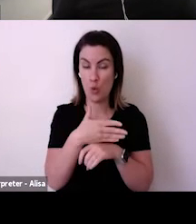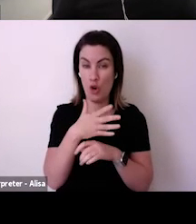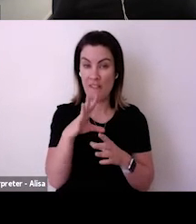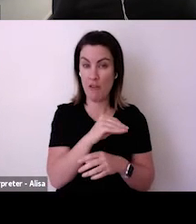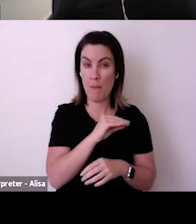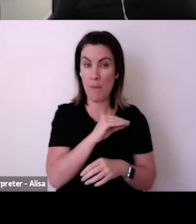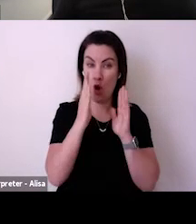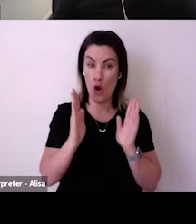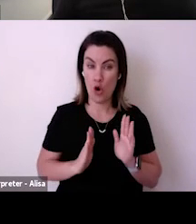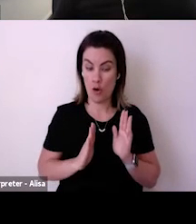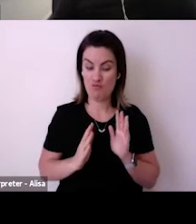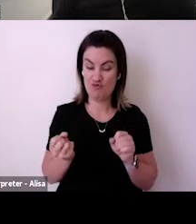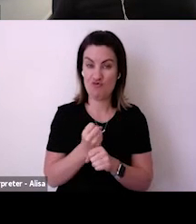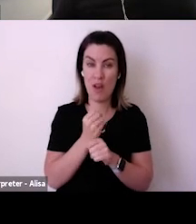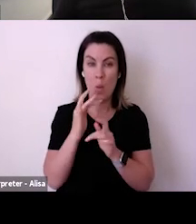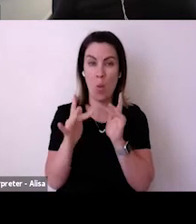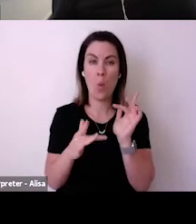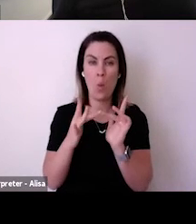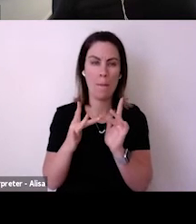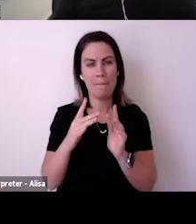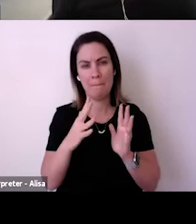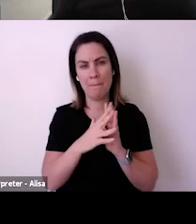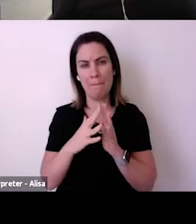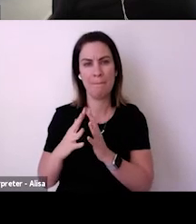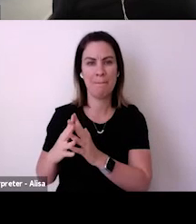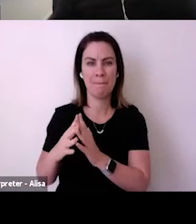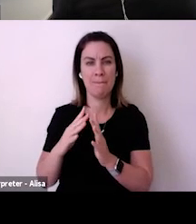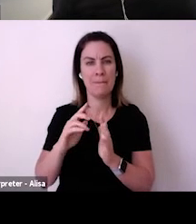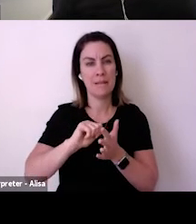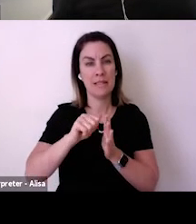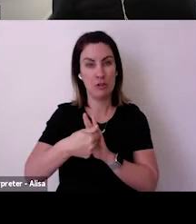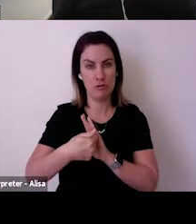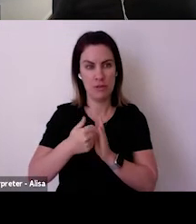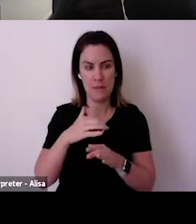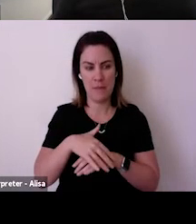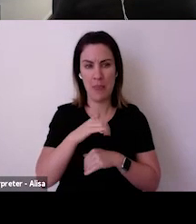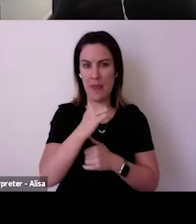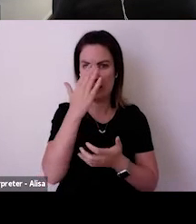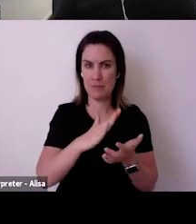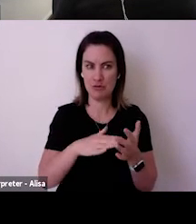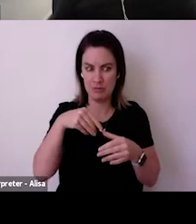of six documentaries about experiences within that actual home environment.